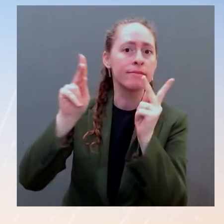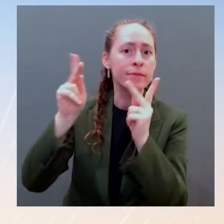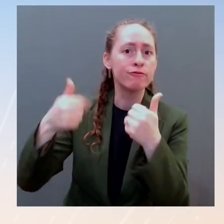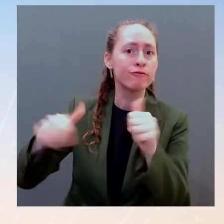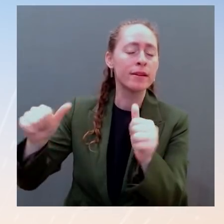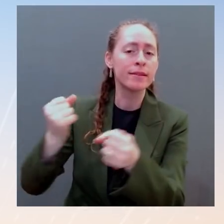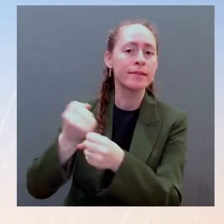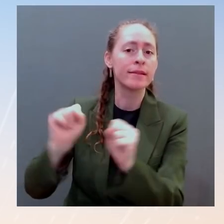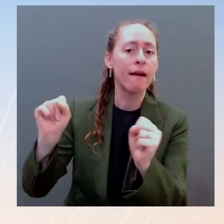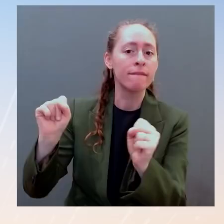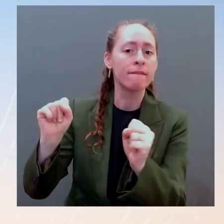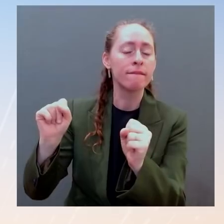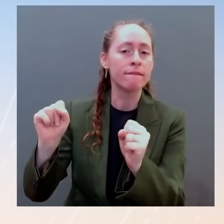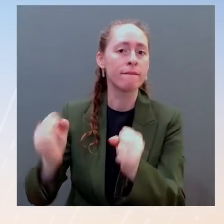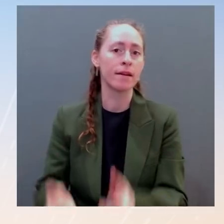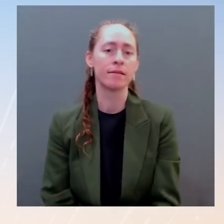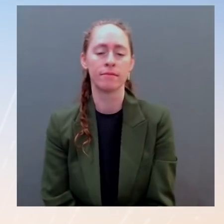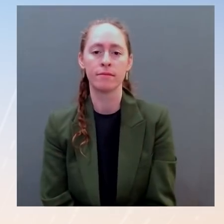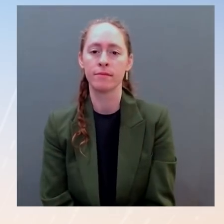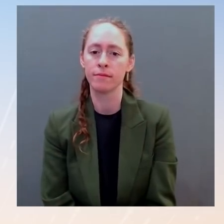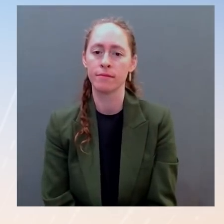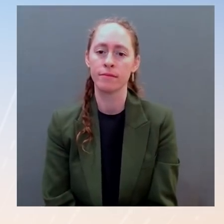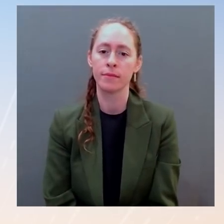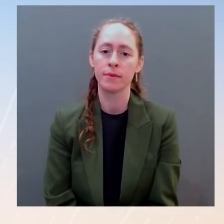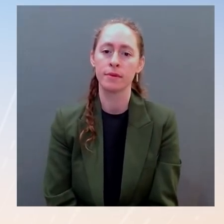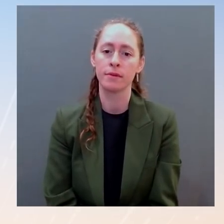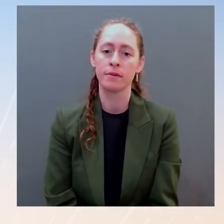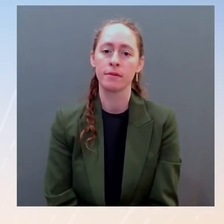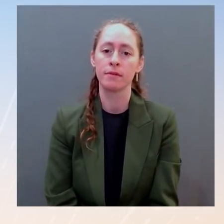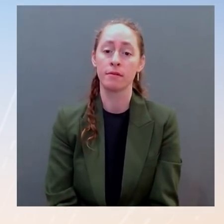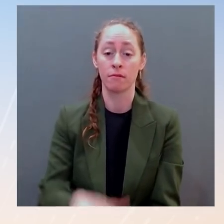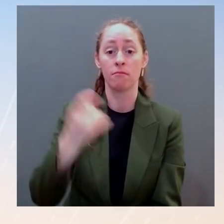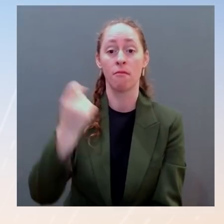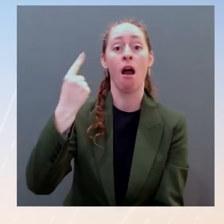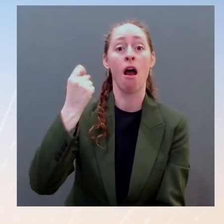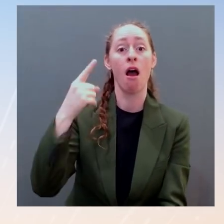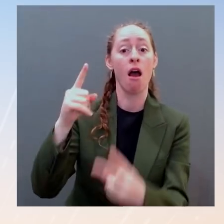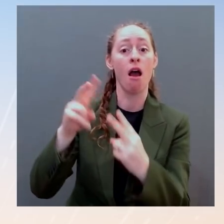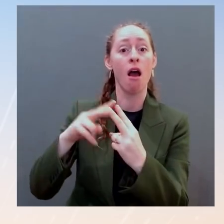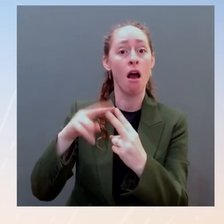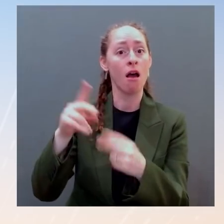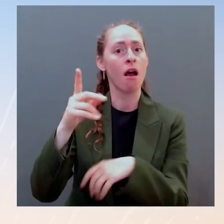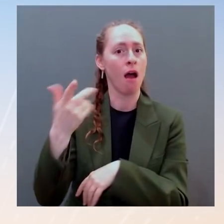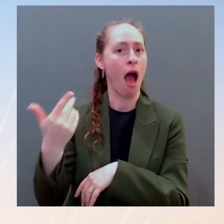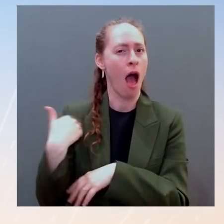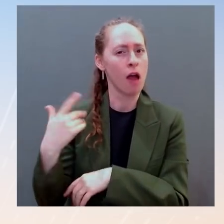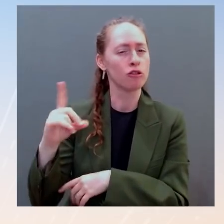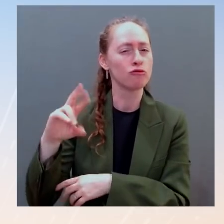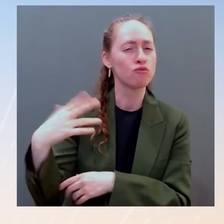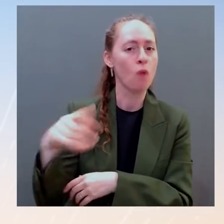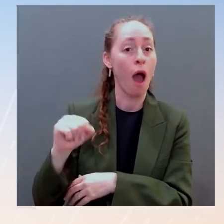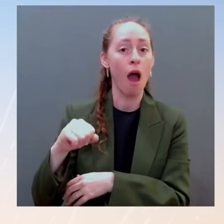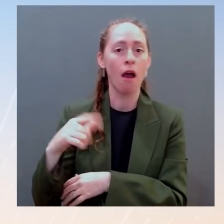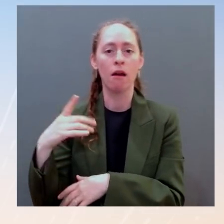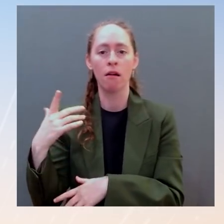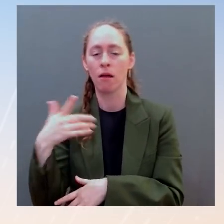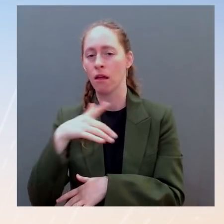the administration has been facing for some time and is obviously, as we've been discussing, getting some criticism on. Is -- does the White House feel at all responsible?